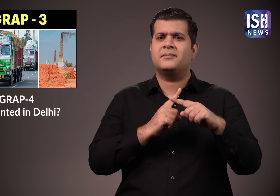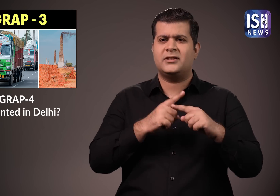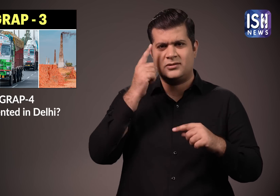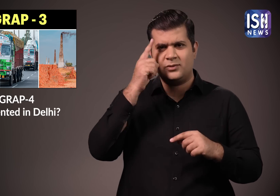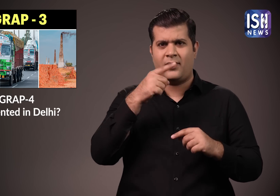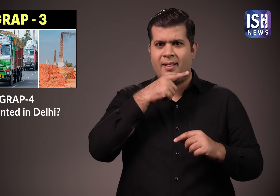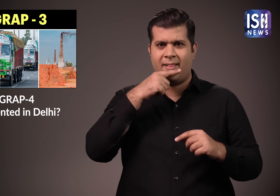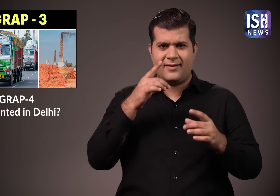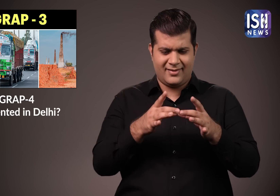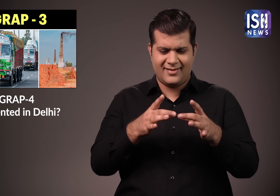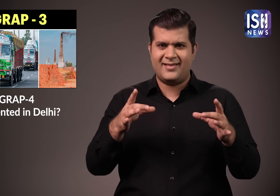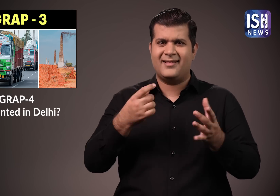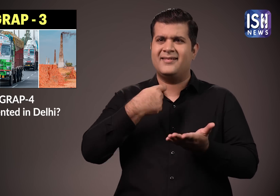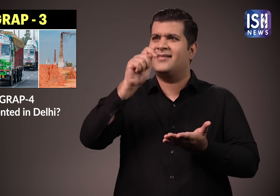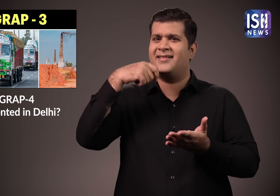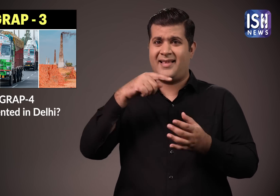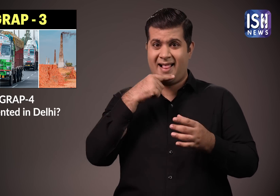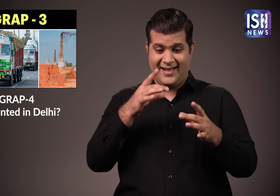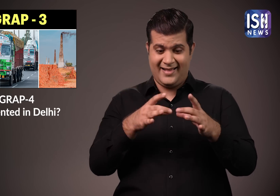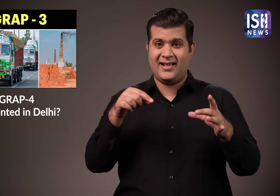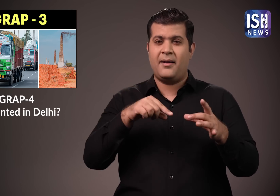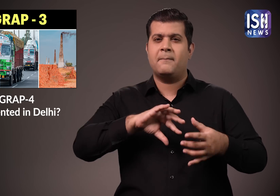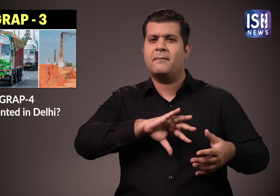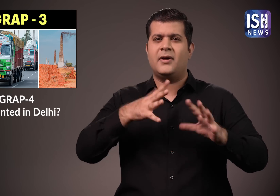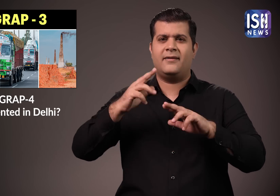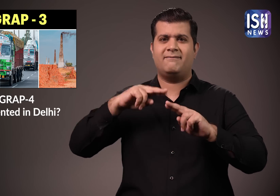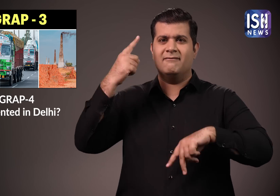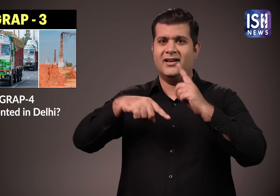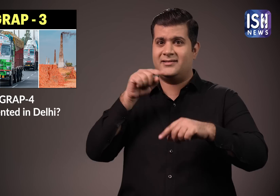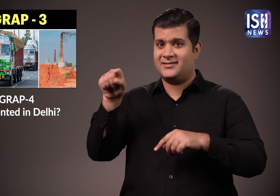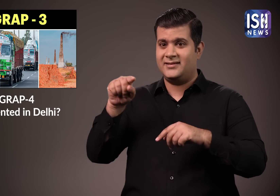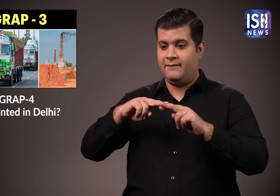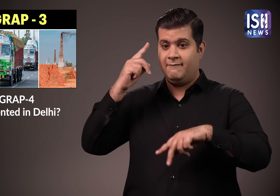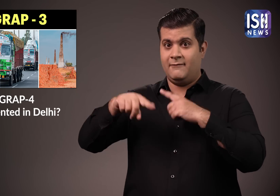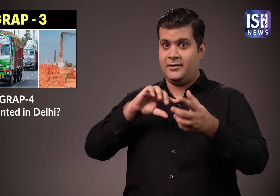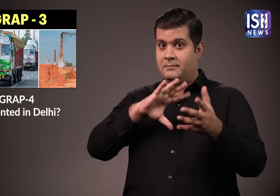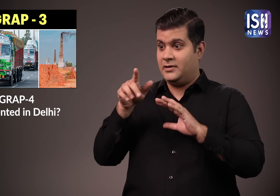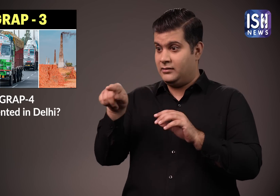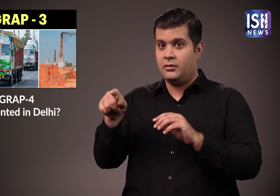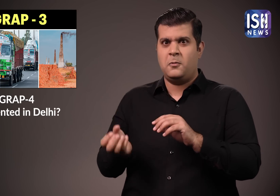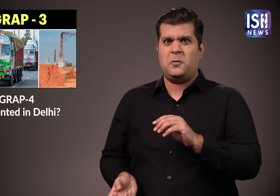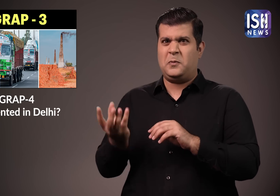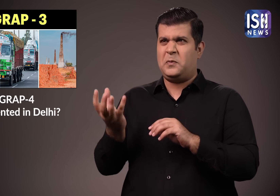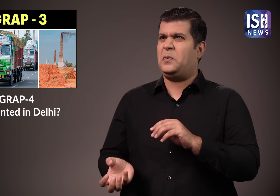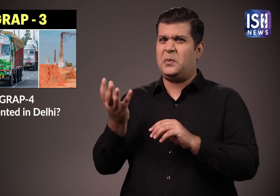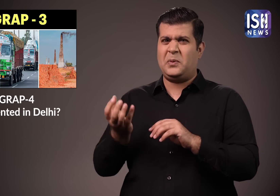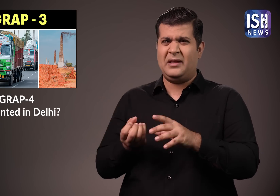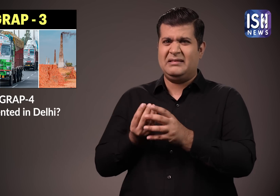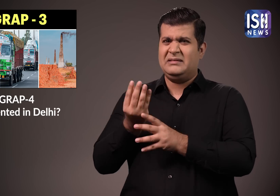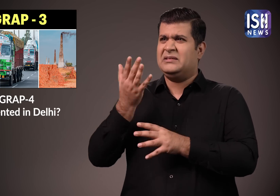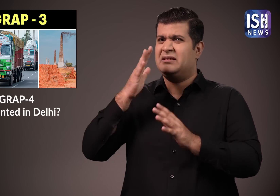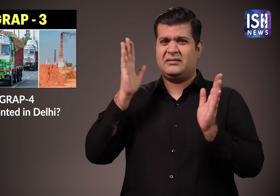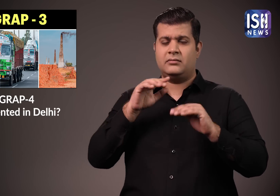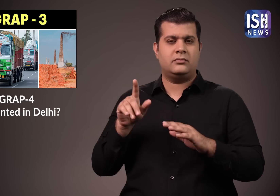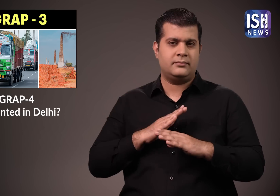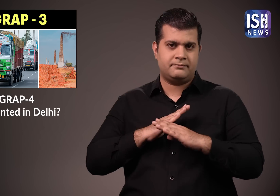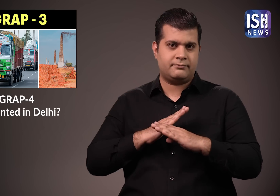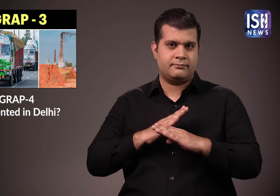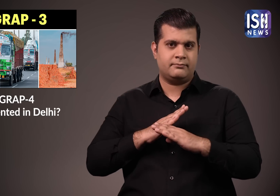There will also be a ban on brick kiln operations, i.e. brick production.